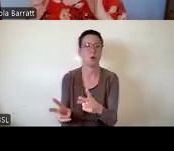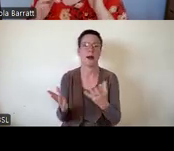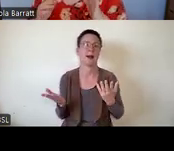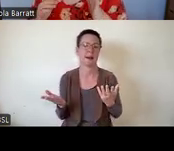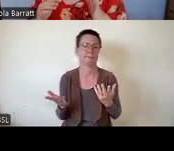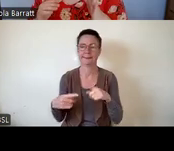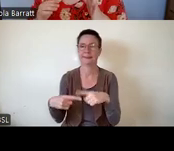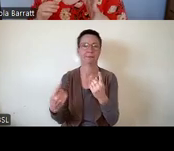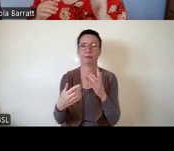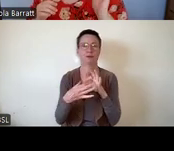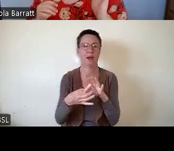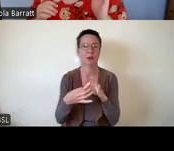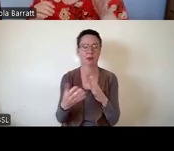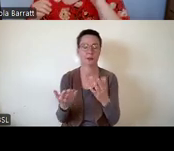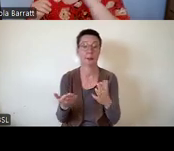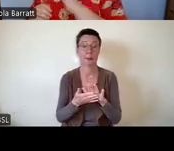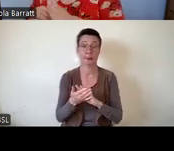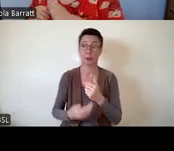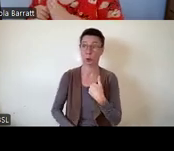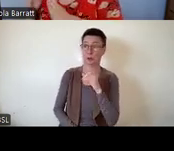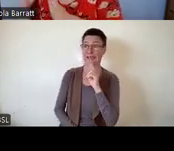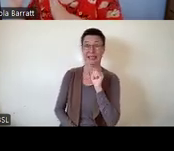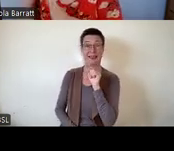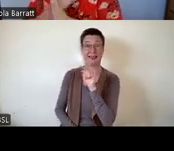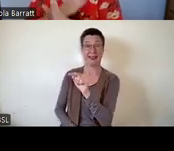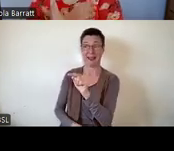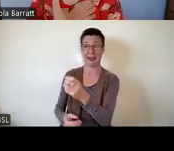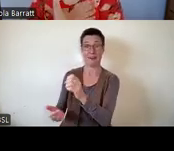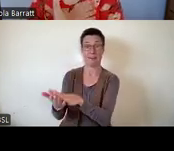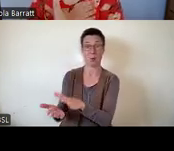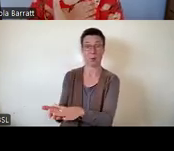It means that you're seeing their content, but they're not seeing yours.